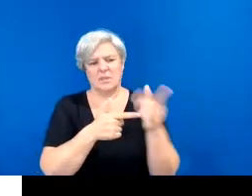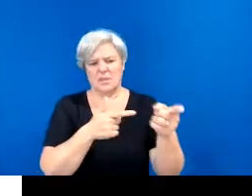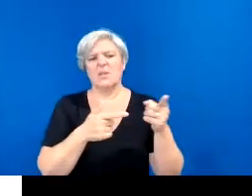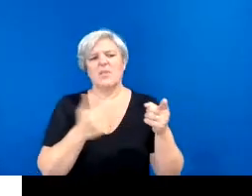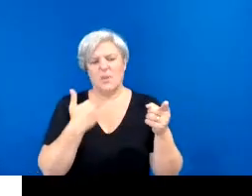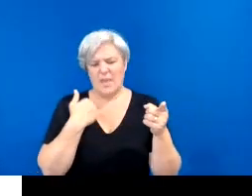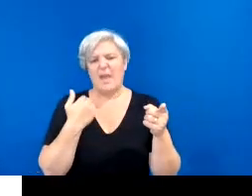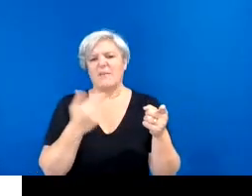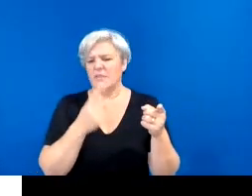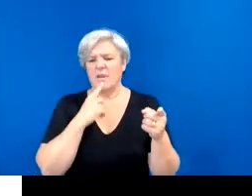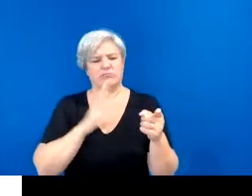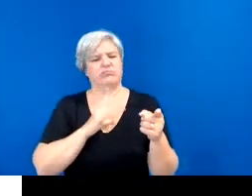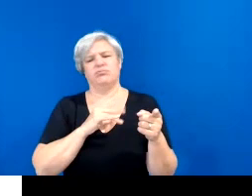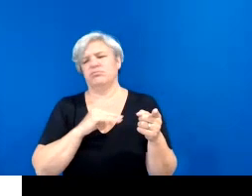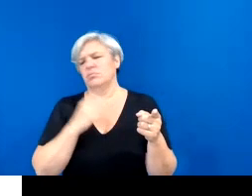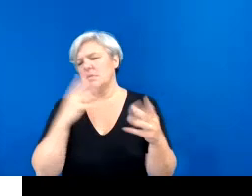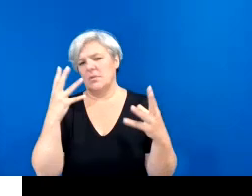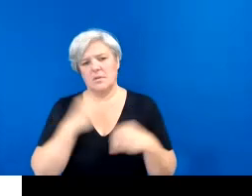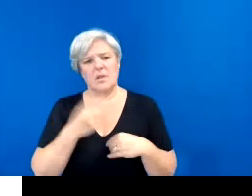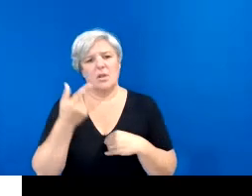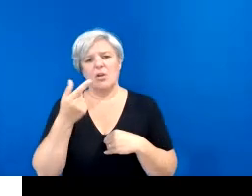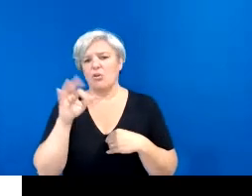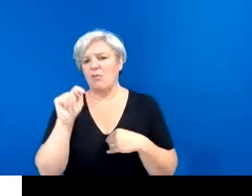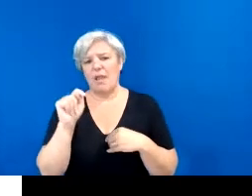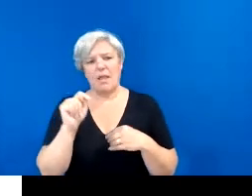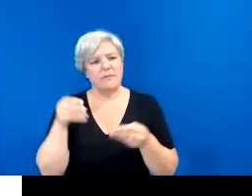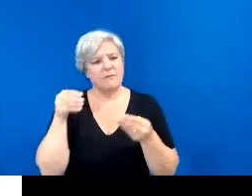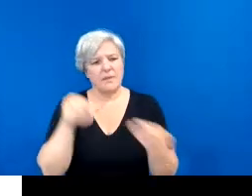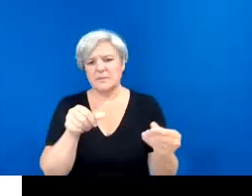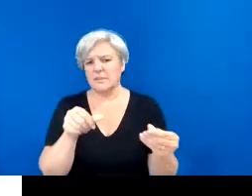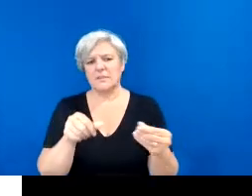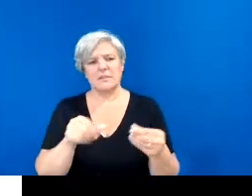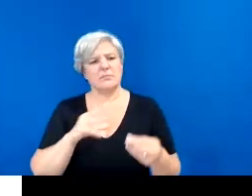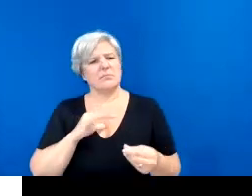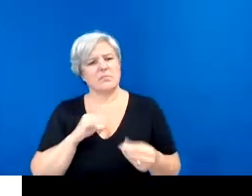they are grant funded, they are highly edited